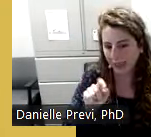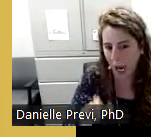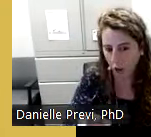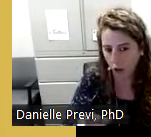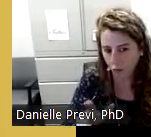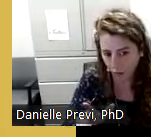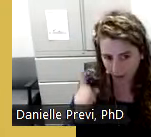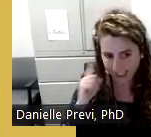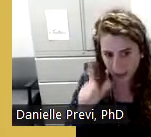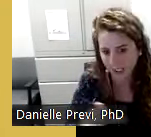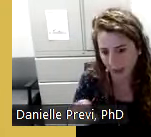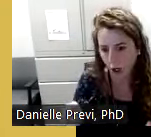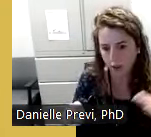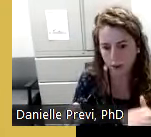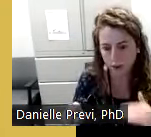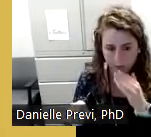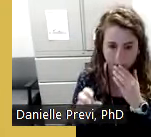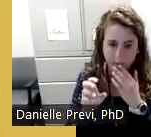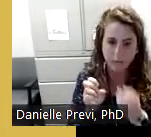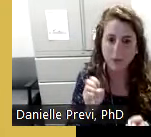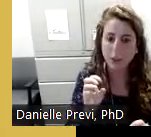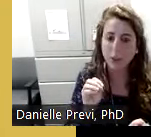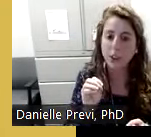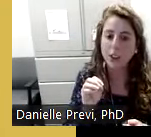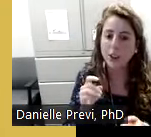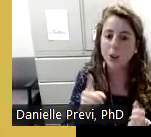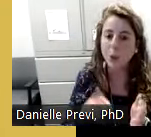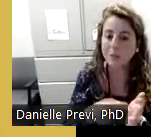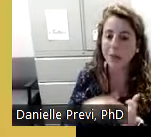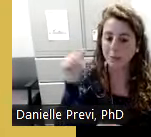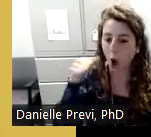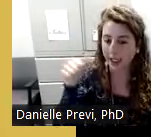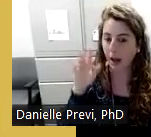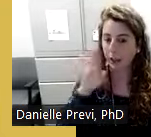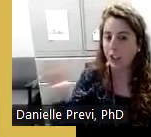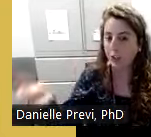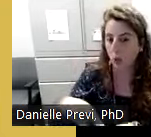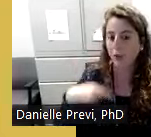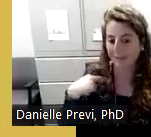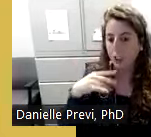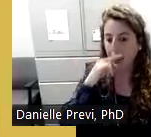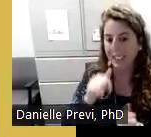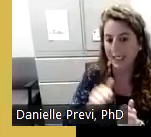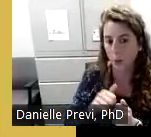Now I mentioned early unilateral hearing loss as a possible identity. Sometimes an audiologist